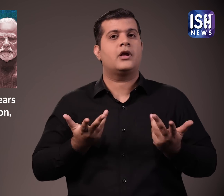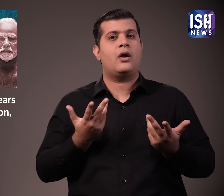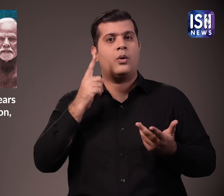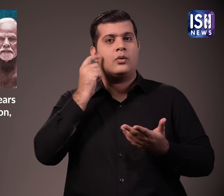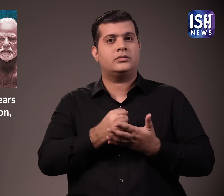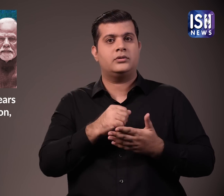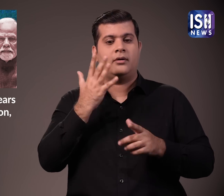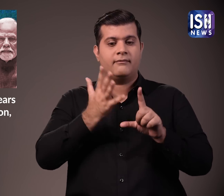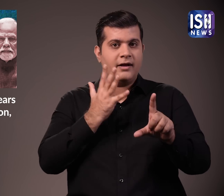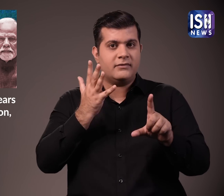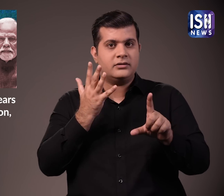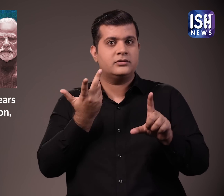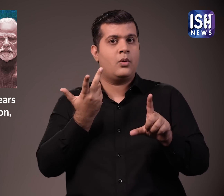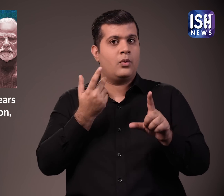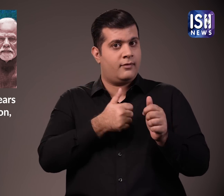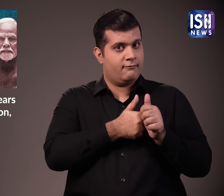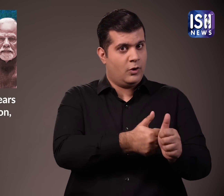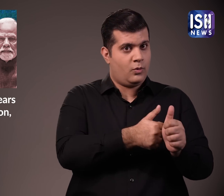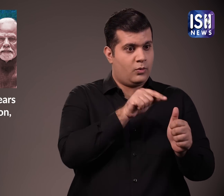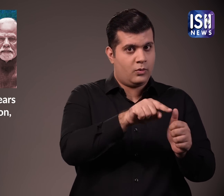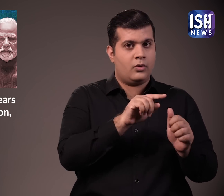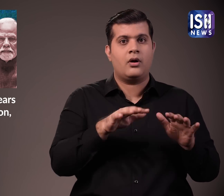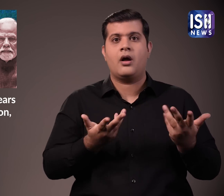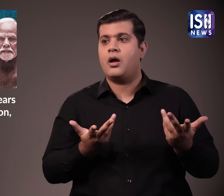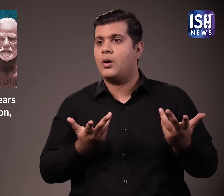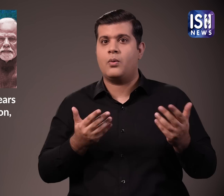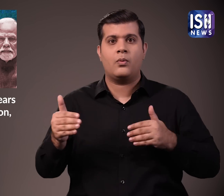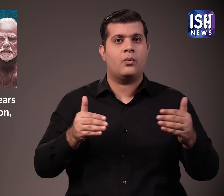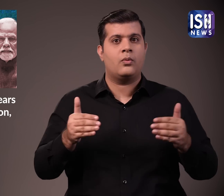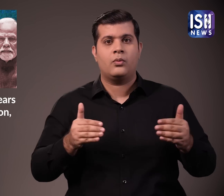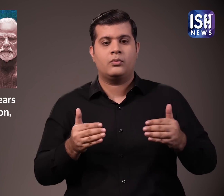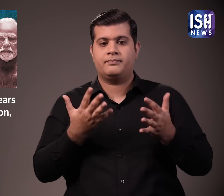How will their five-year tenure be adjusted for election dates?